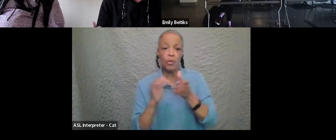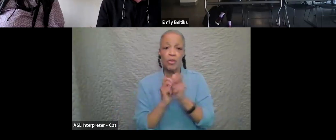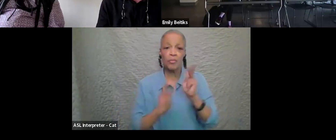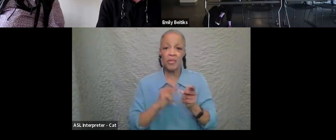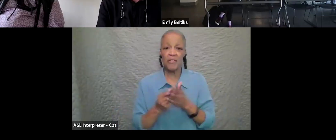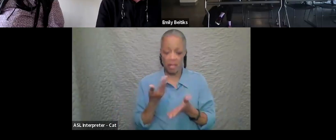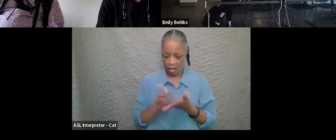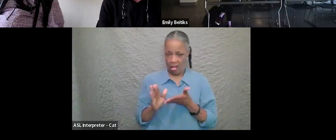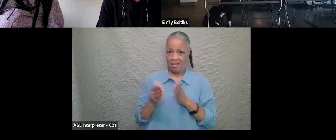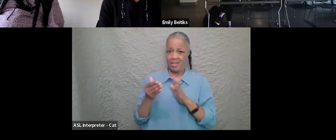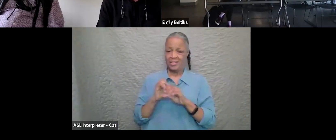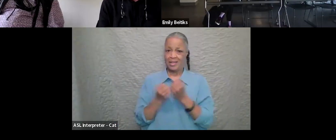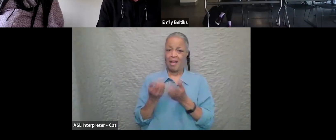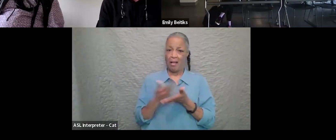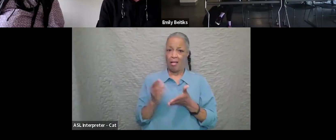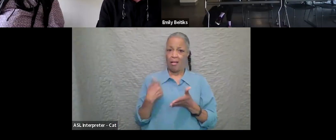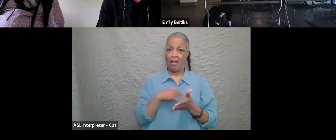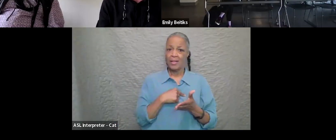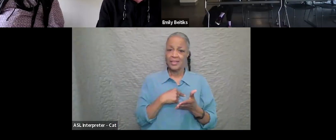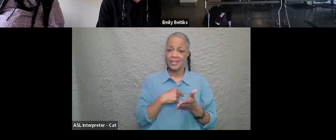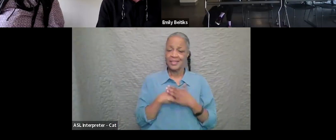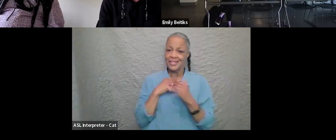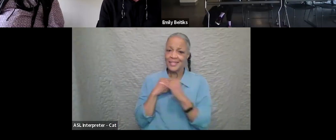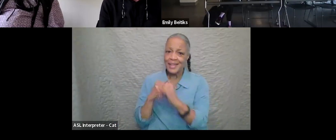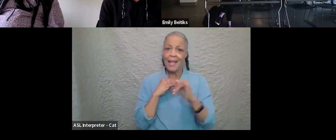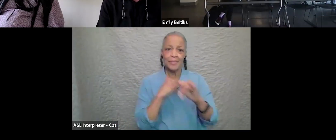in that same situation of alienation that you are.